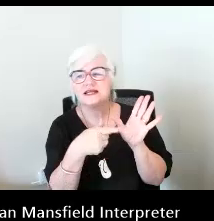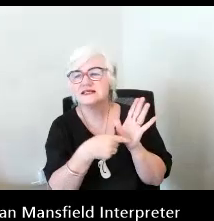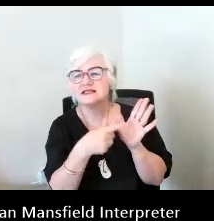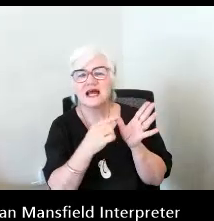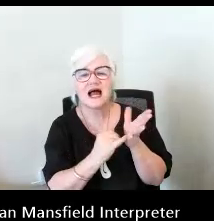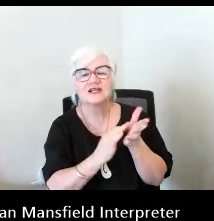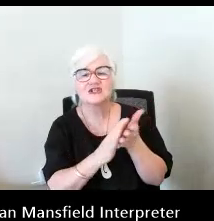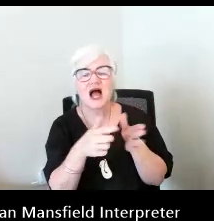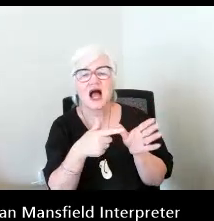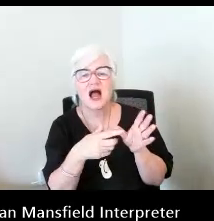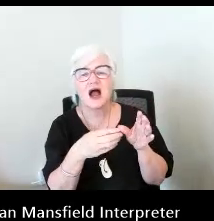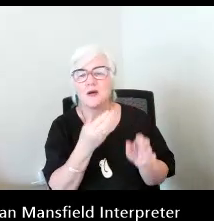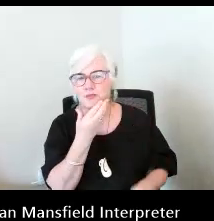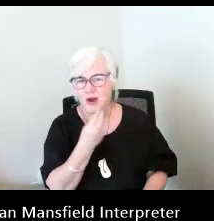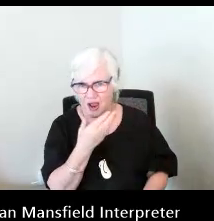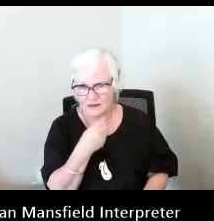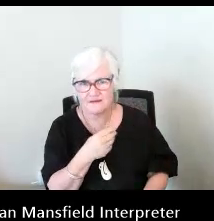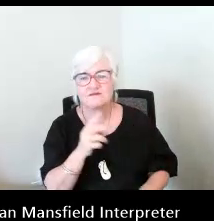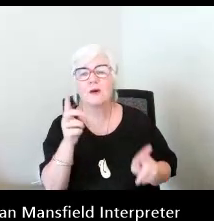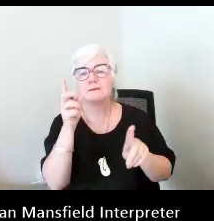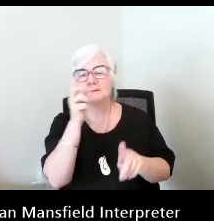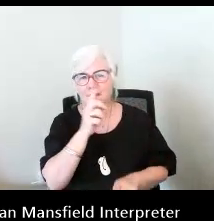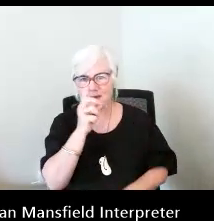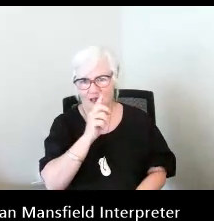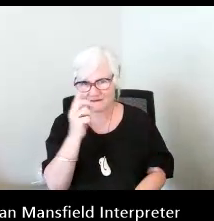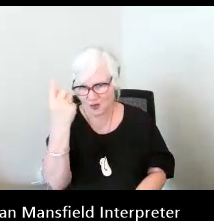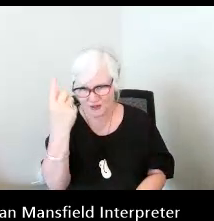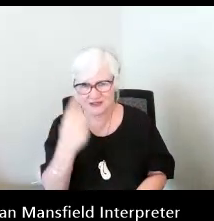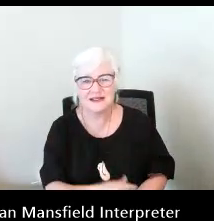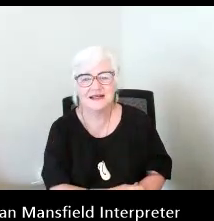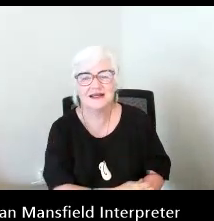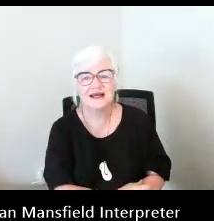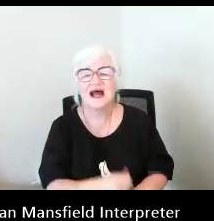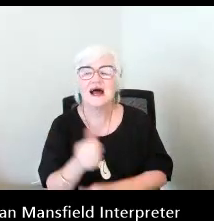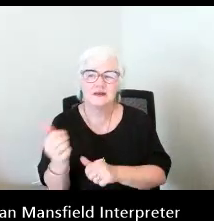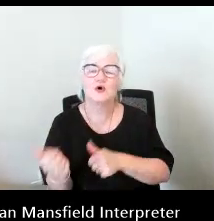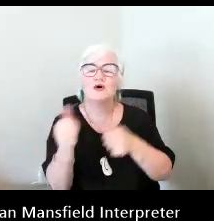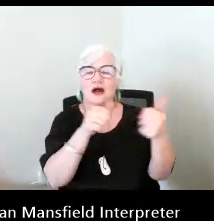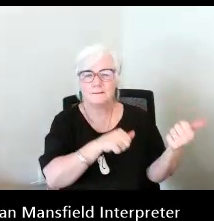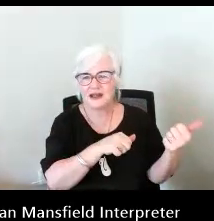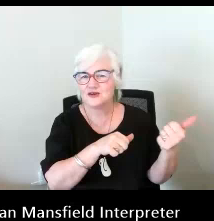first to hear about that work and then and then we'll come back and see if James.